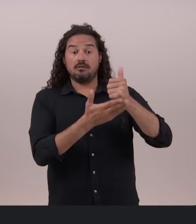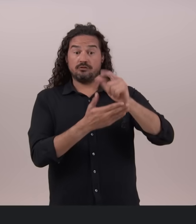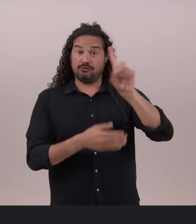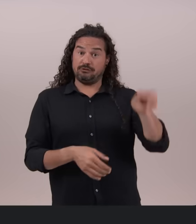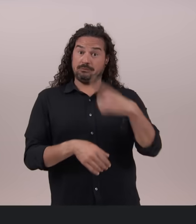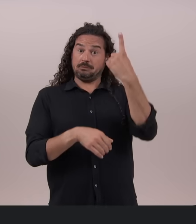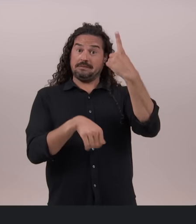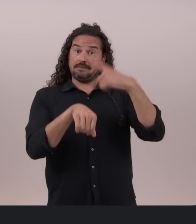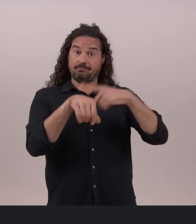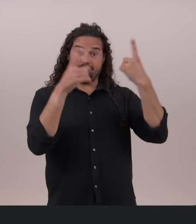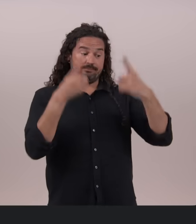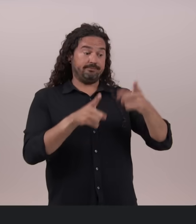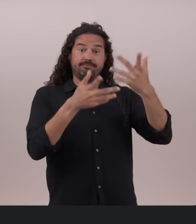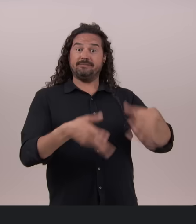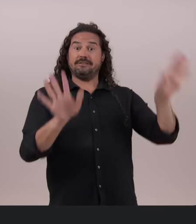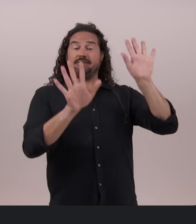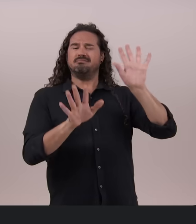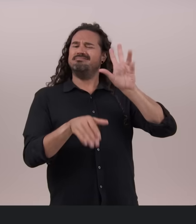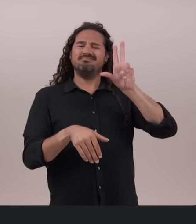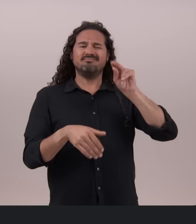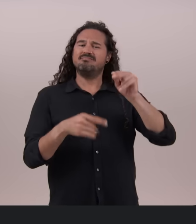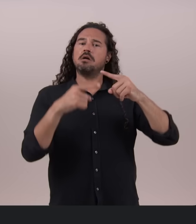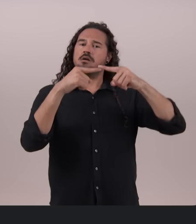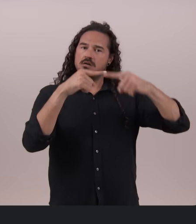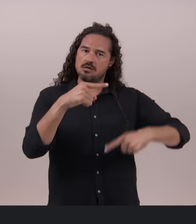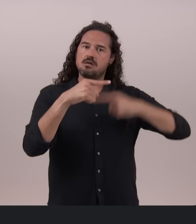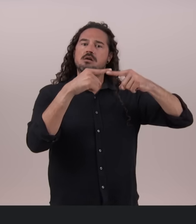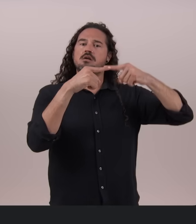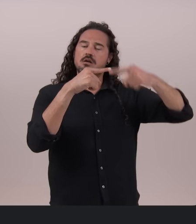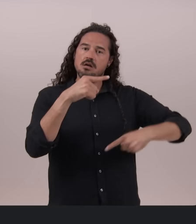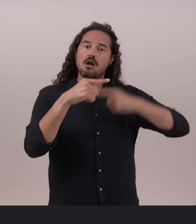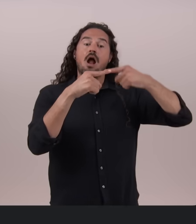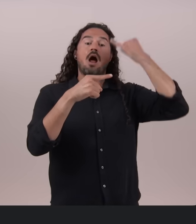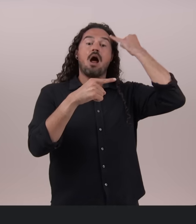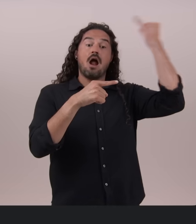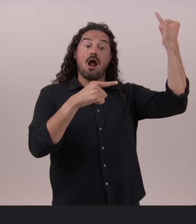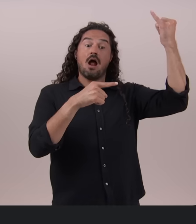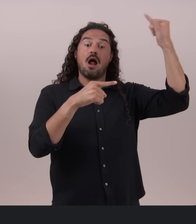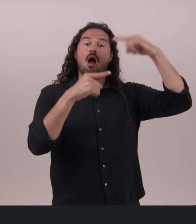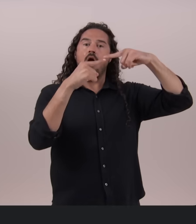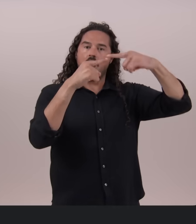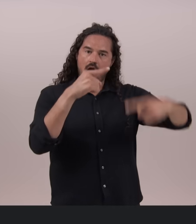it's an entire life cycle from that first spark of an idea to a deployed application.